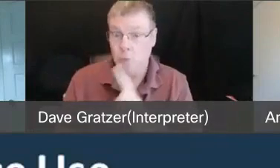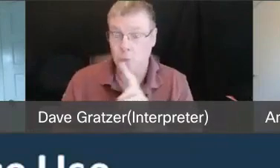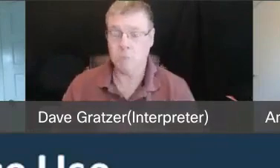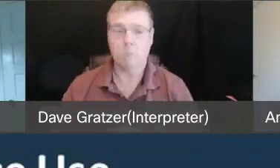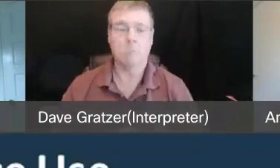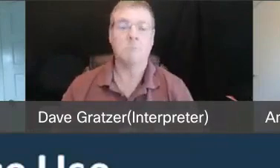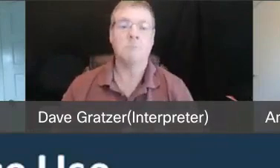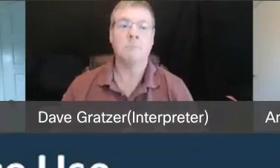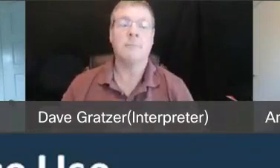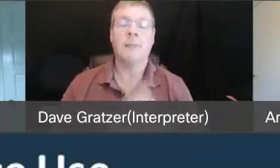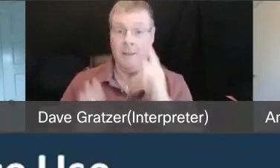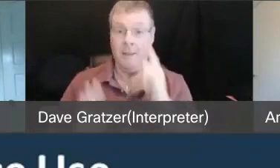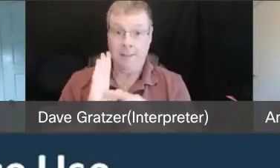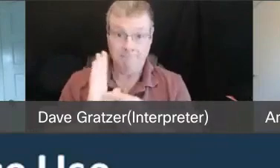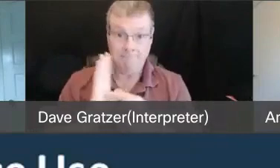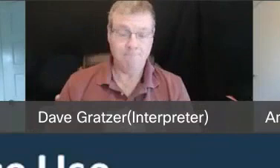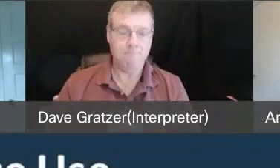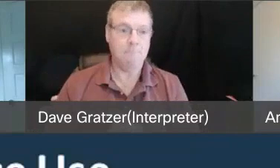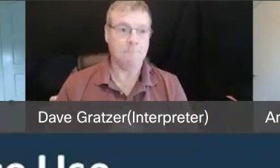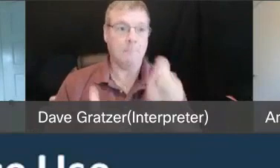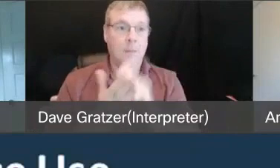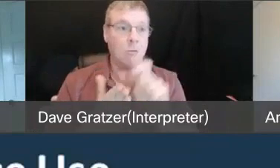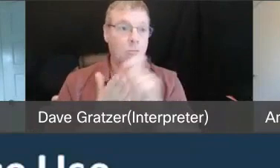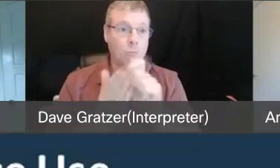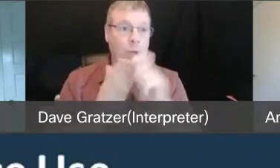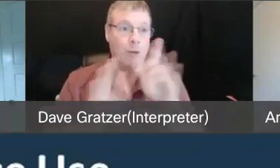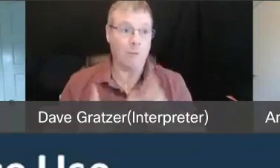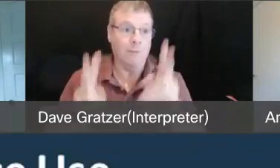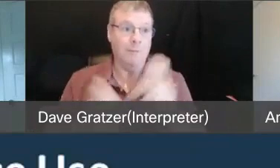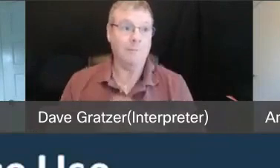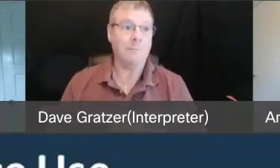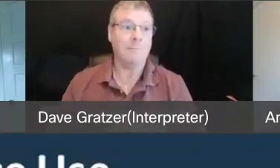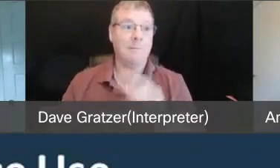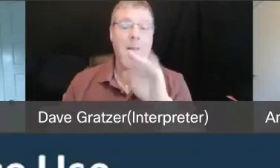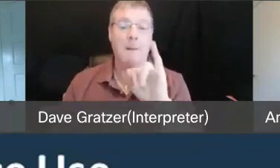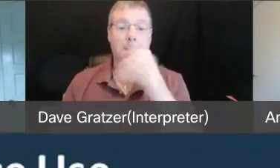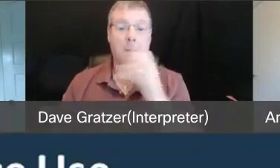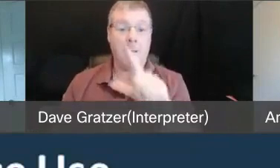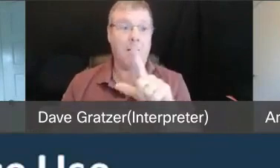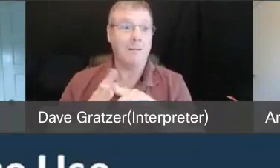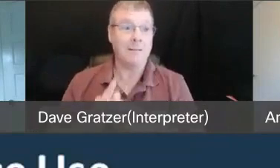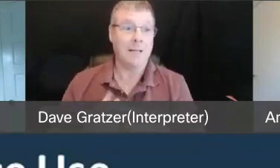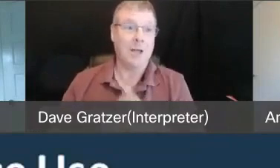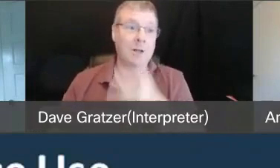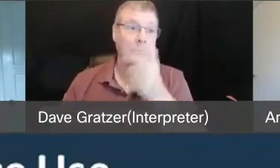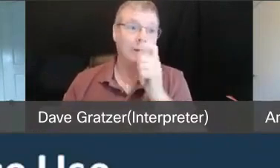So for instance, the writers started in this sample report, "Michael started drinking at the age of 11, he hid it